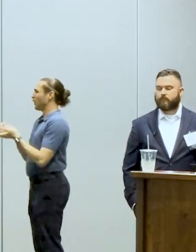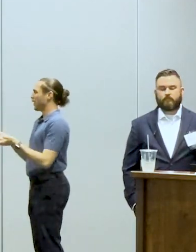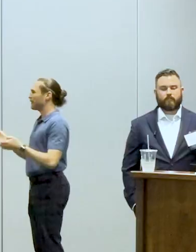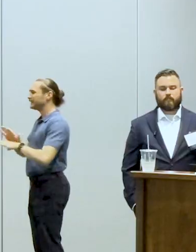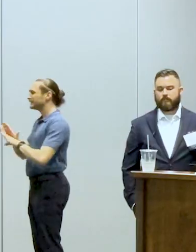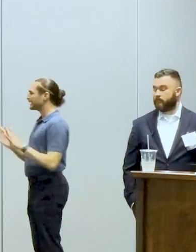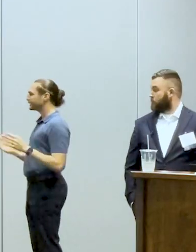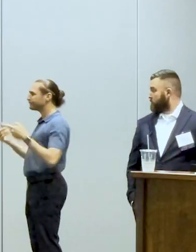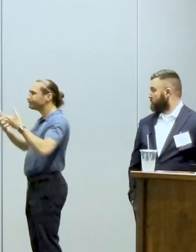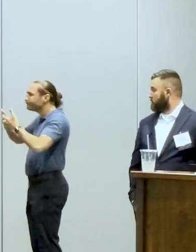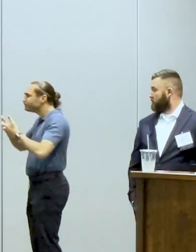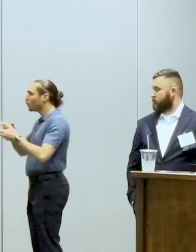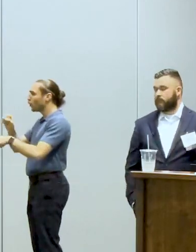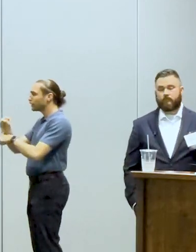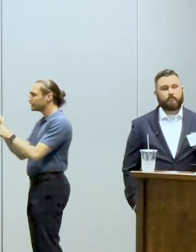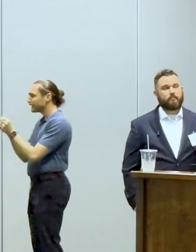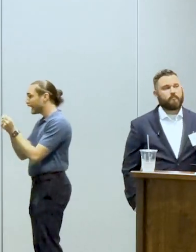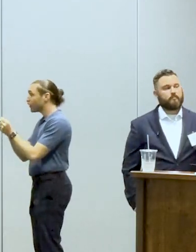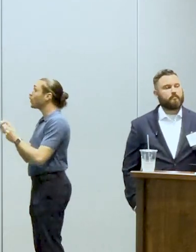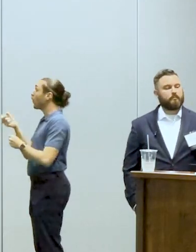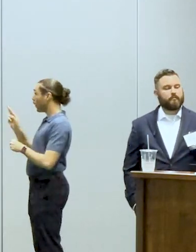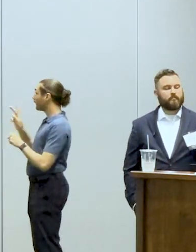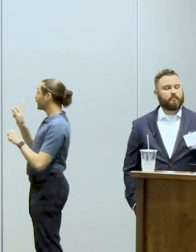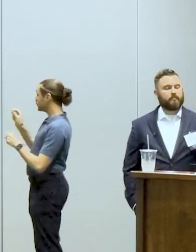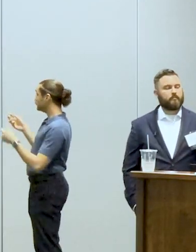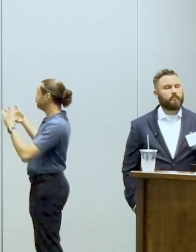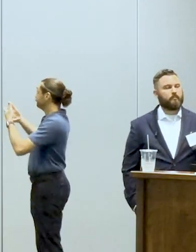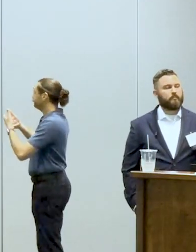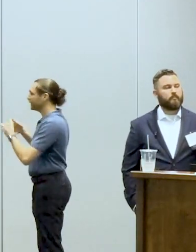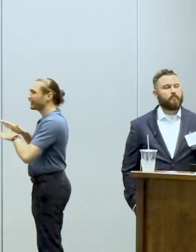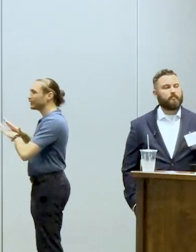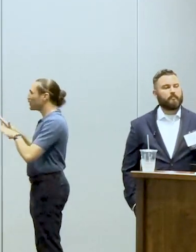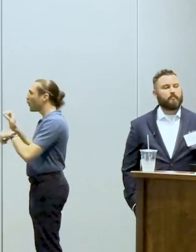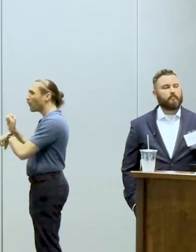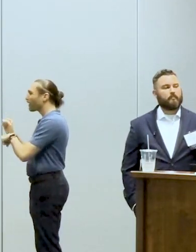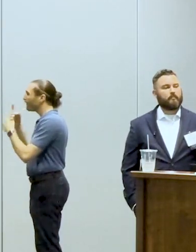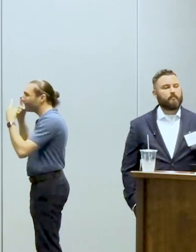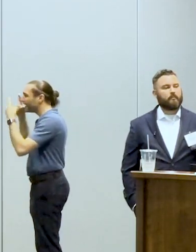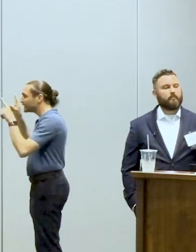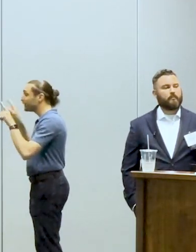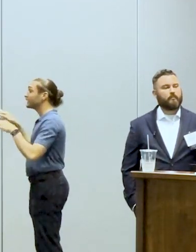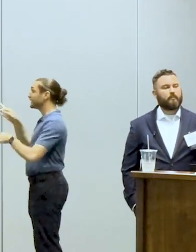effectively. So AI can unify these systems. For instance, a